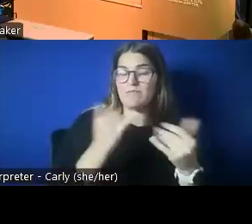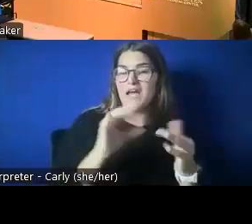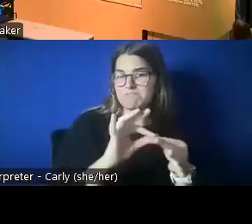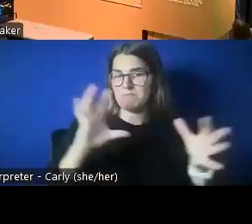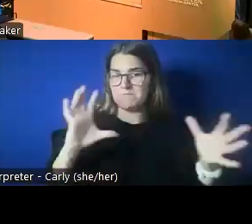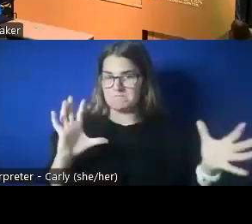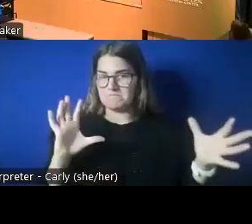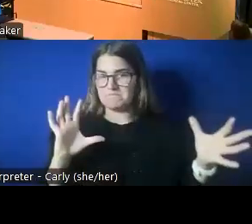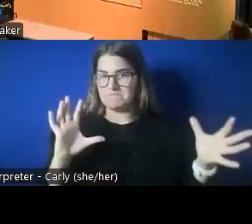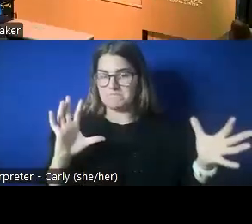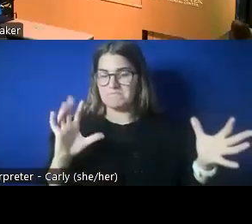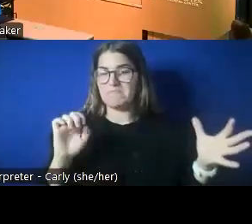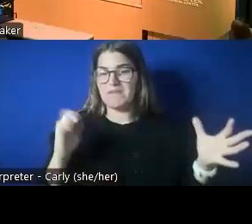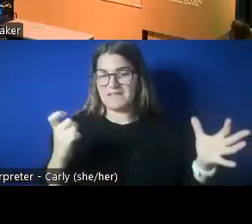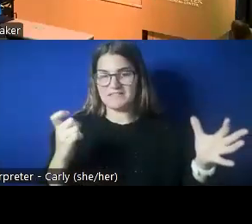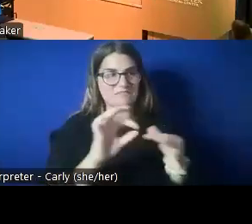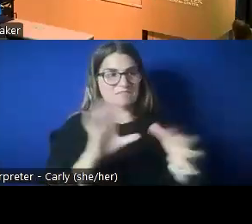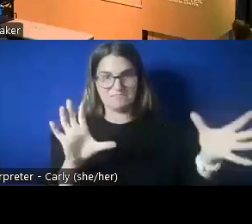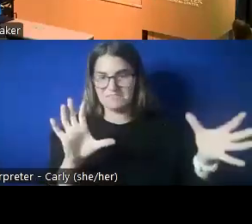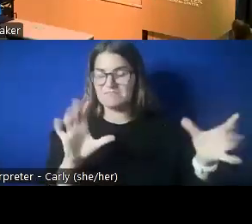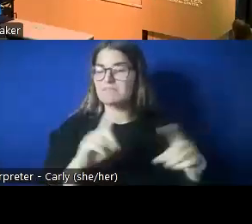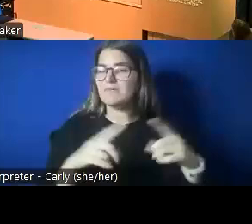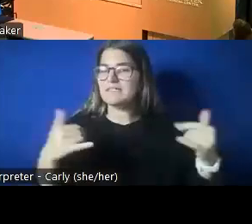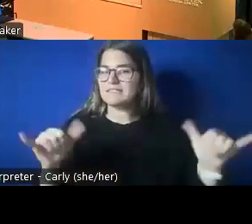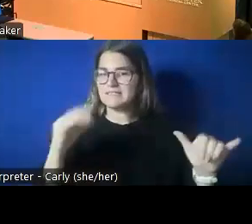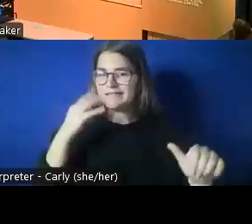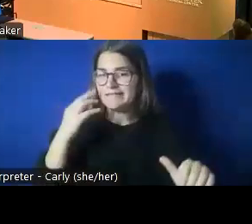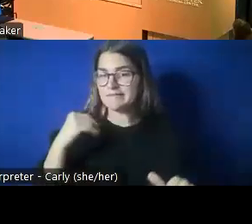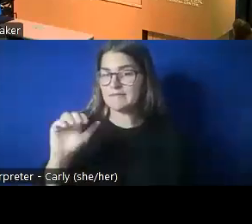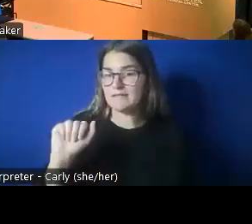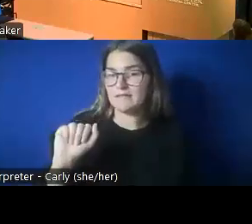ex Partners but are still continuing to be abused or stopped so it doesn't have